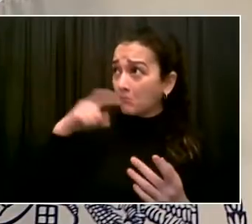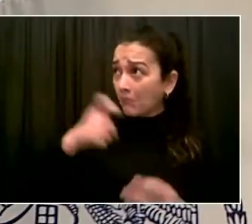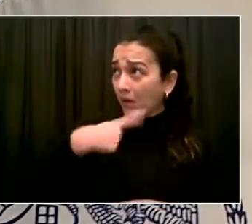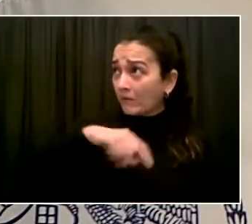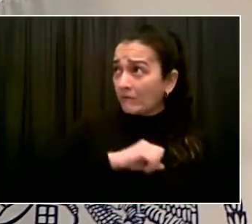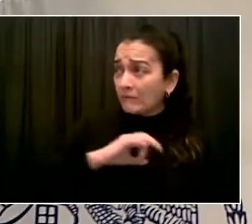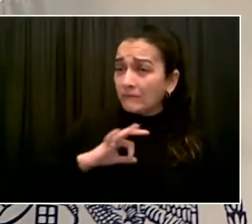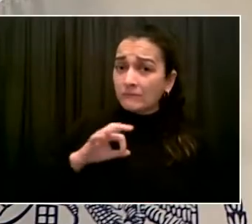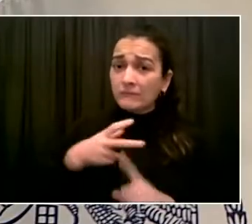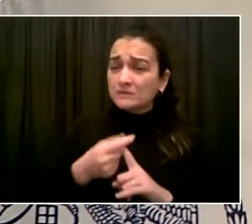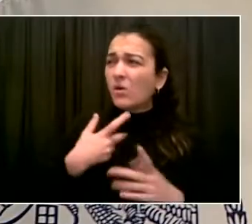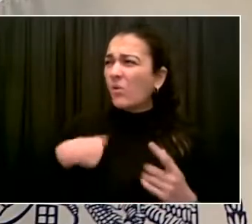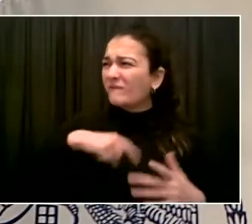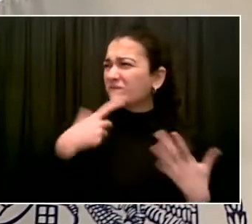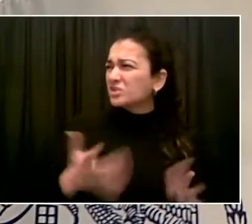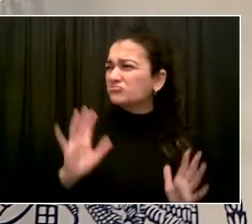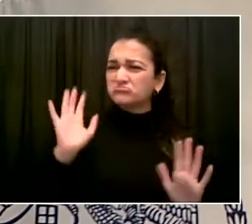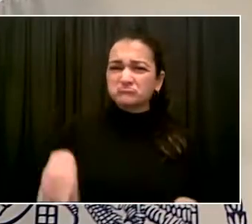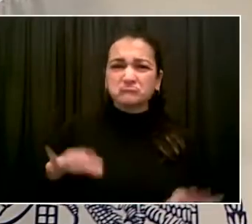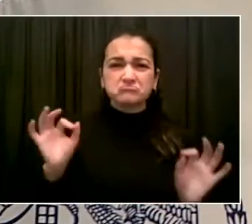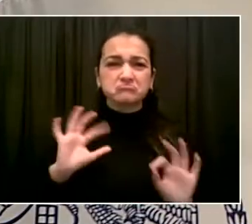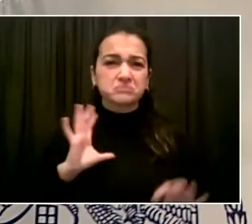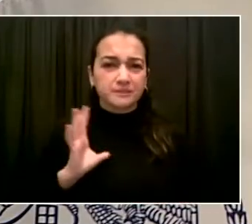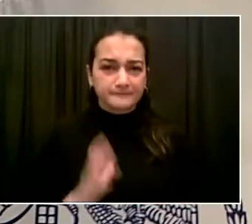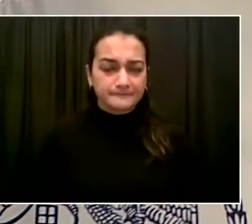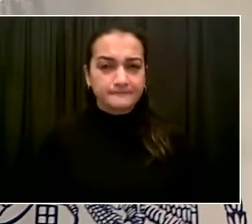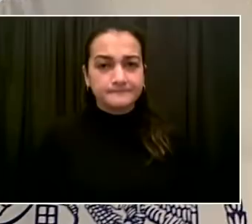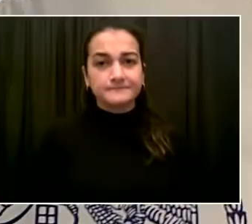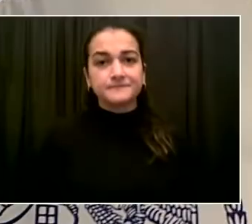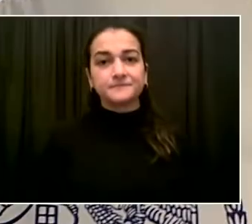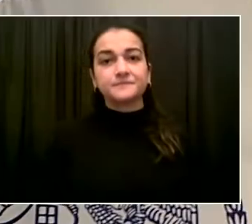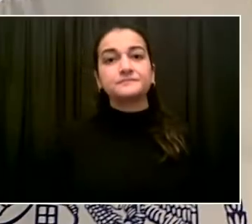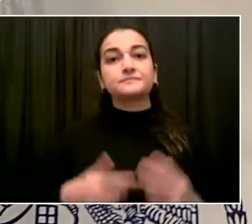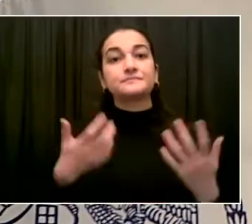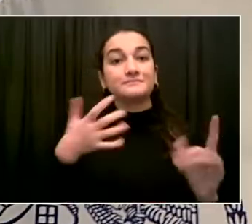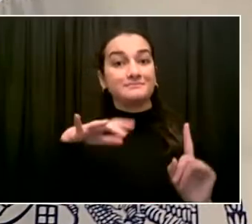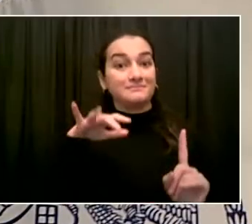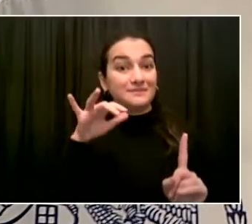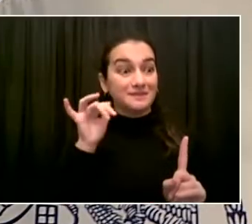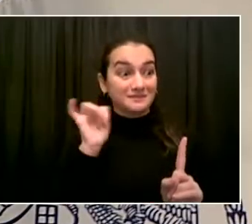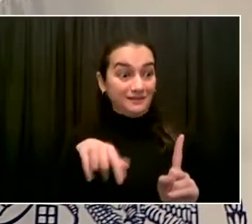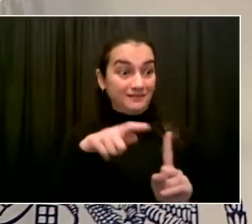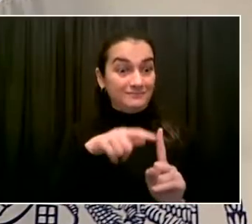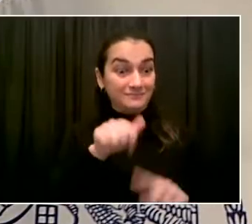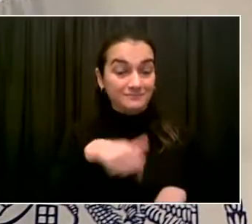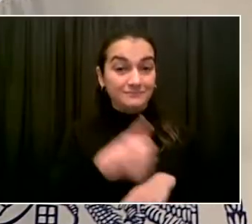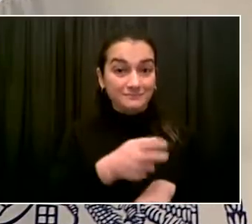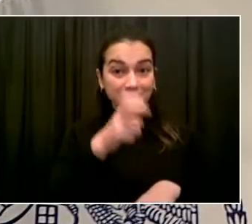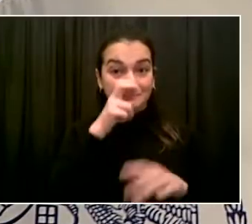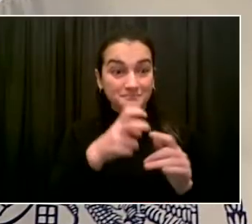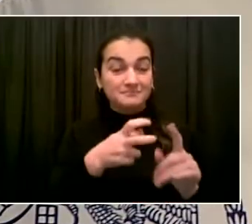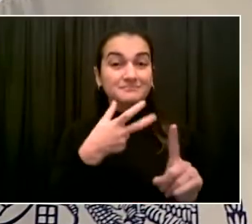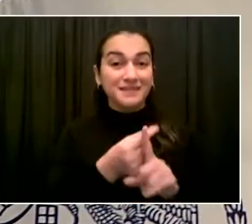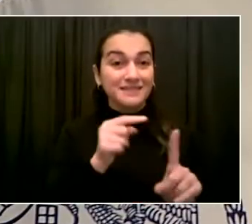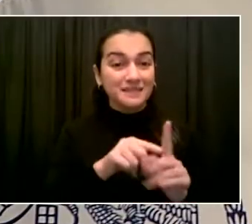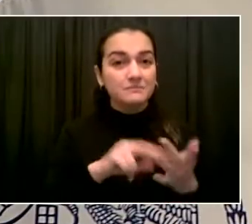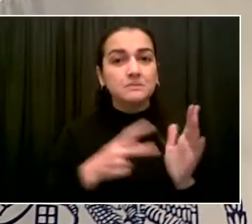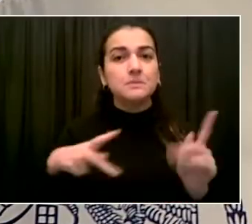ALREADY BE COVERED. NUMBER TWO, A LOT OF PEOPLE WILL BE